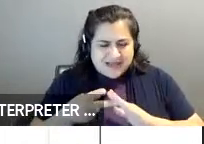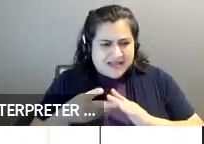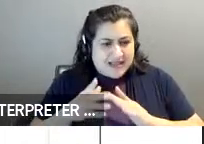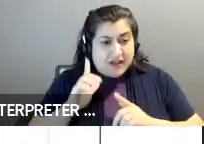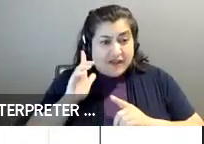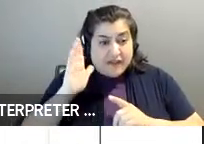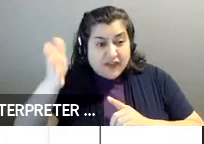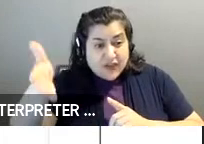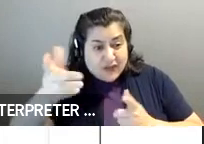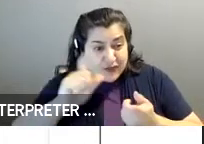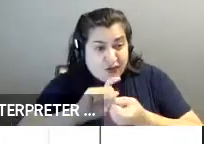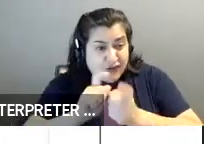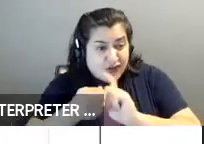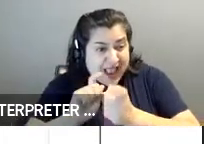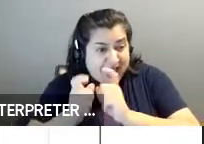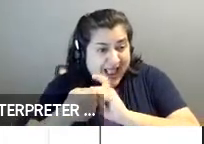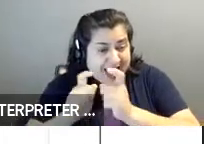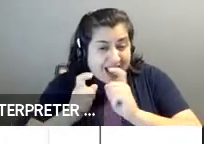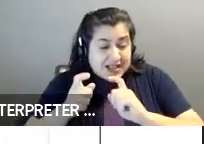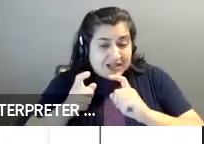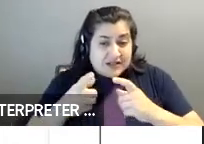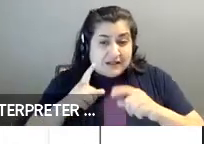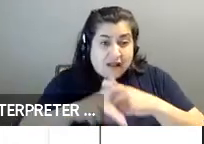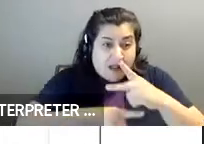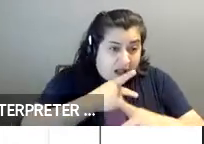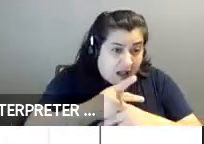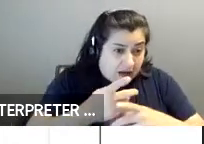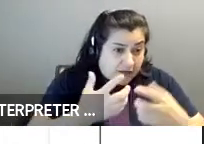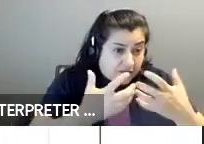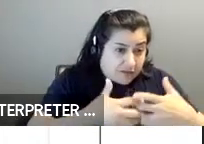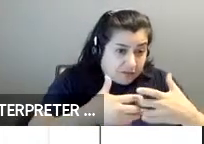changes in wheelchair demographics.